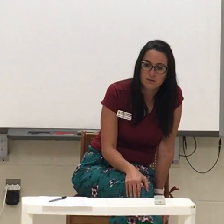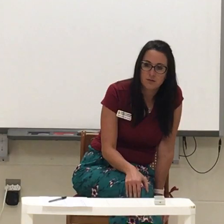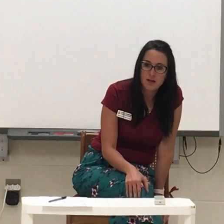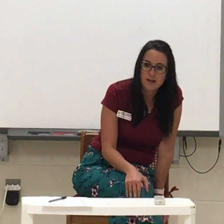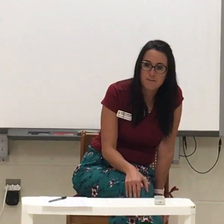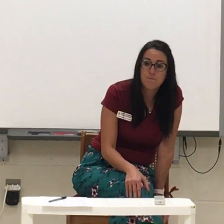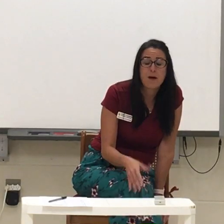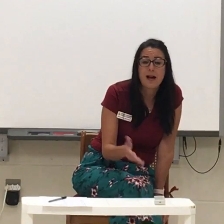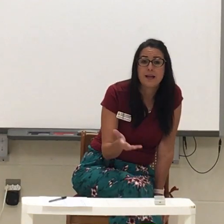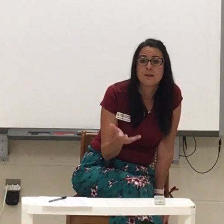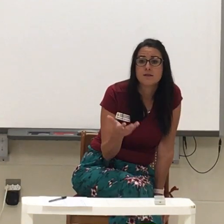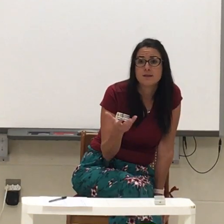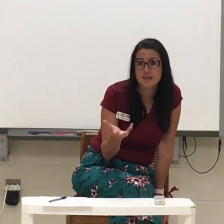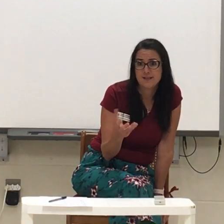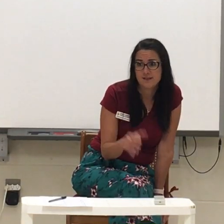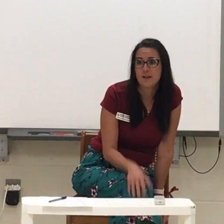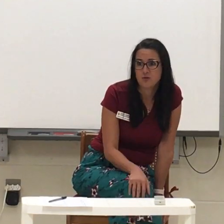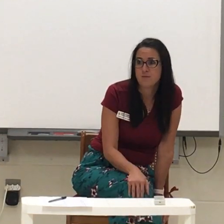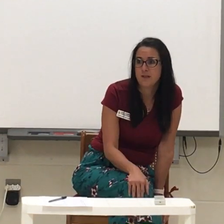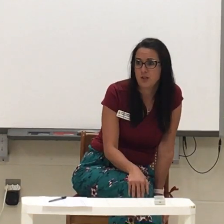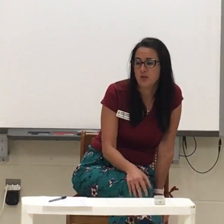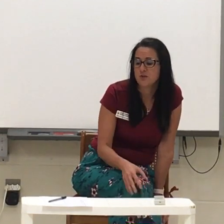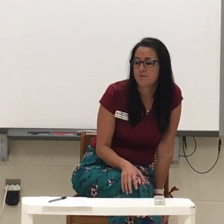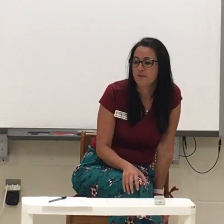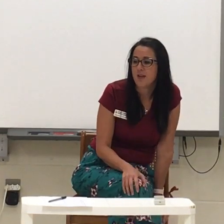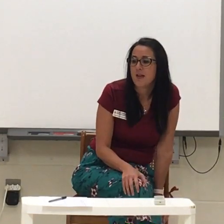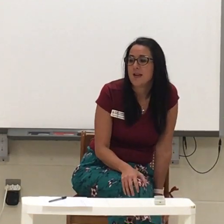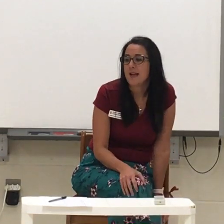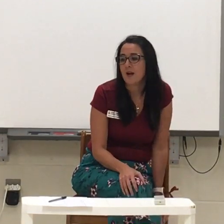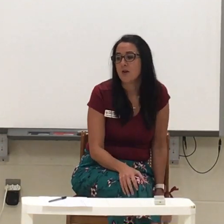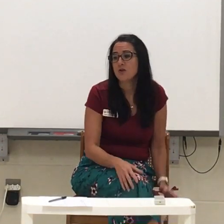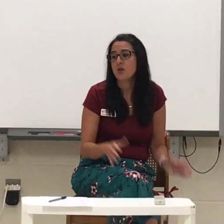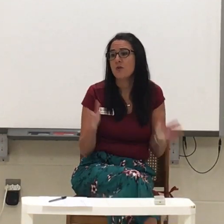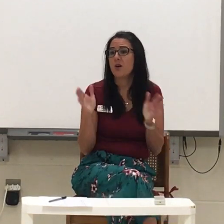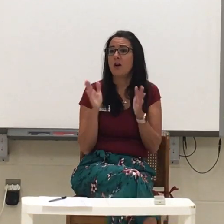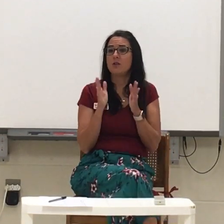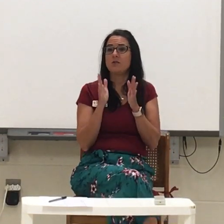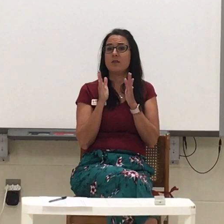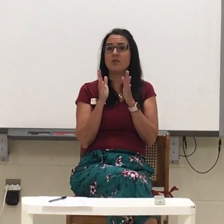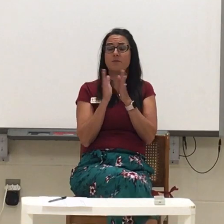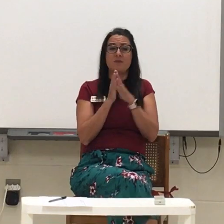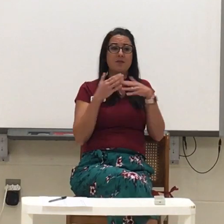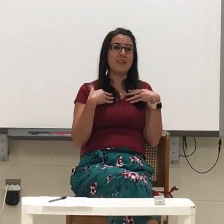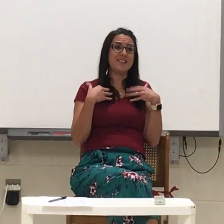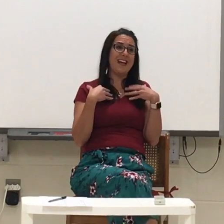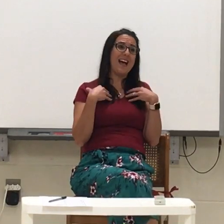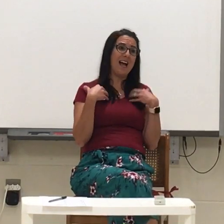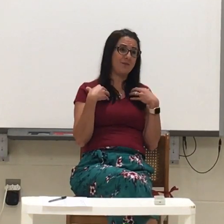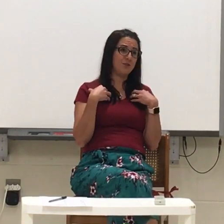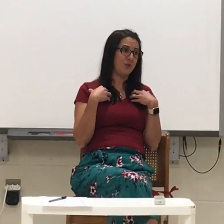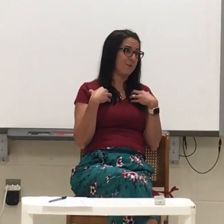by seeing which being used now so there are there's things that I have to do to